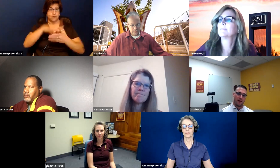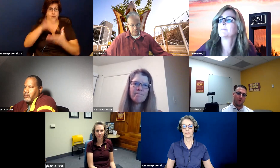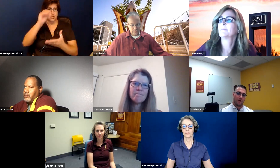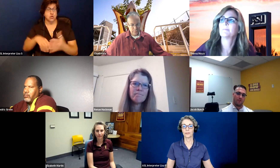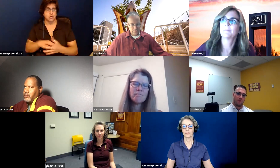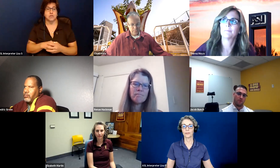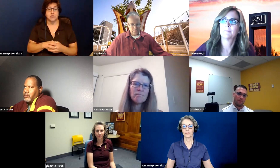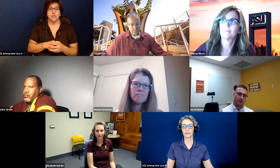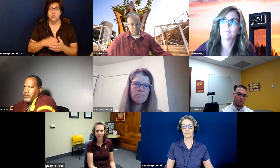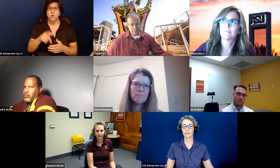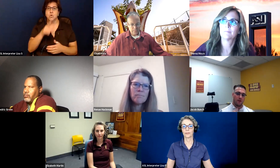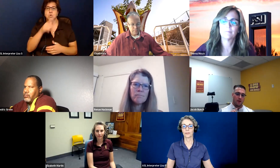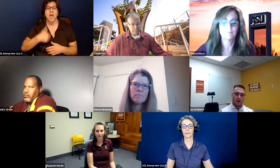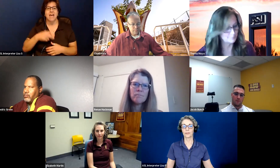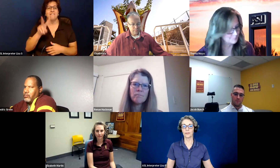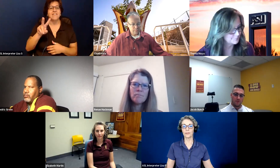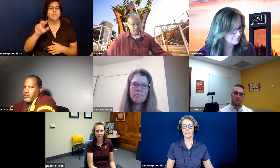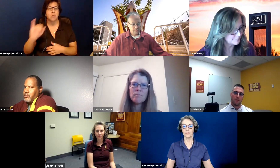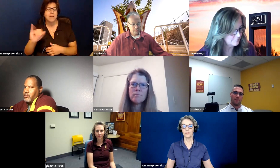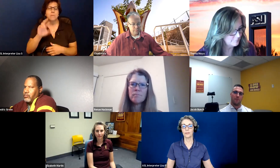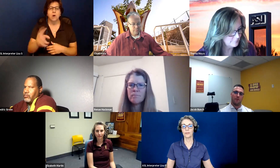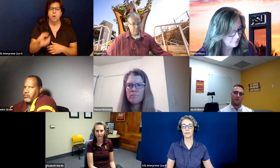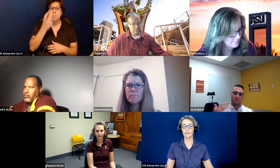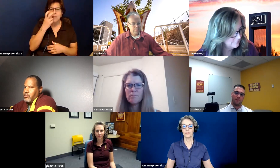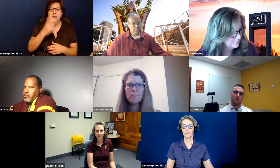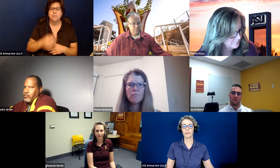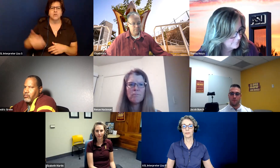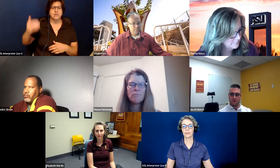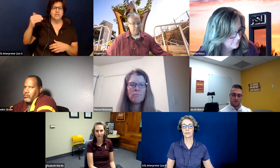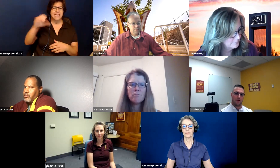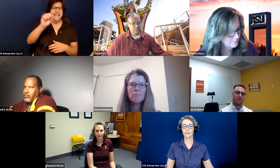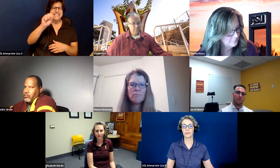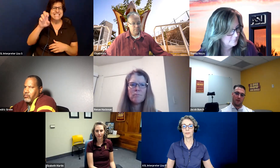by blindness, visual impairment, sensory disability, physical disability, learning disability,